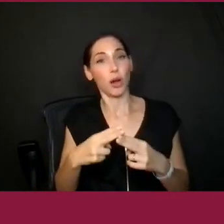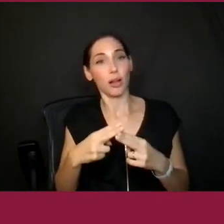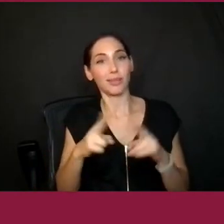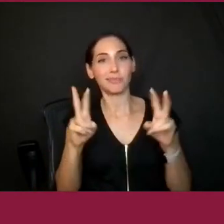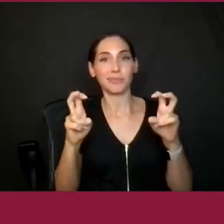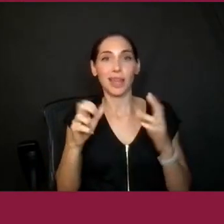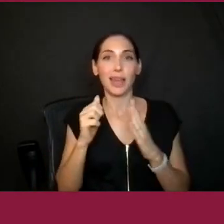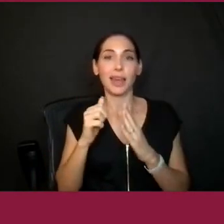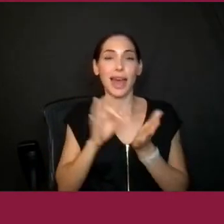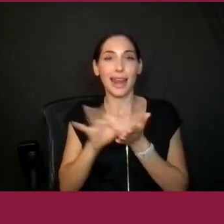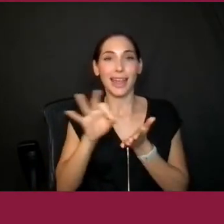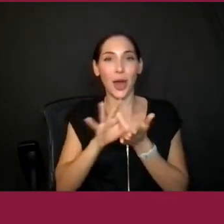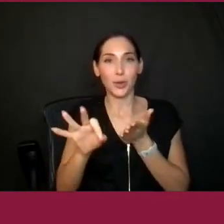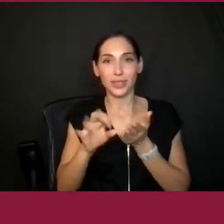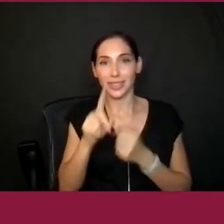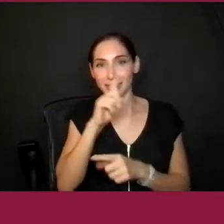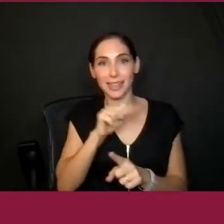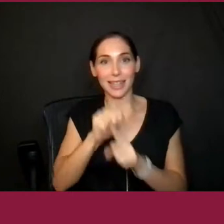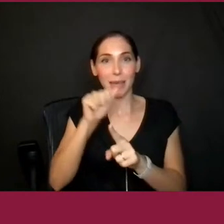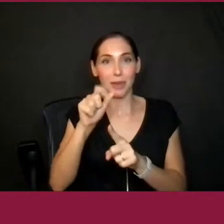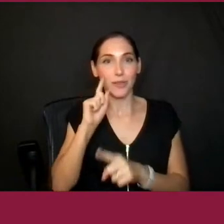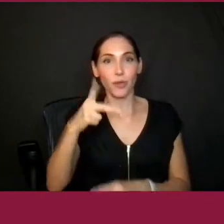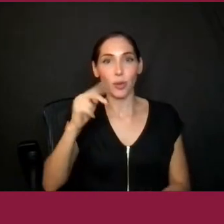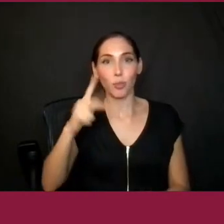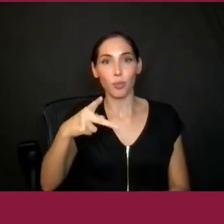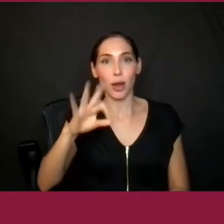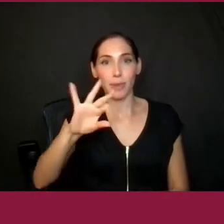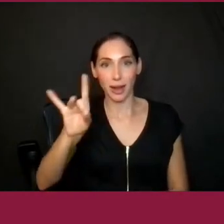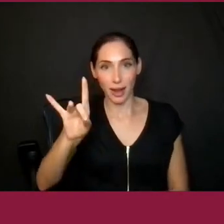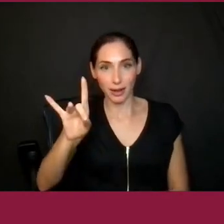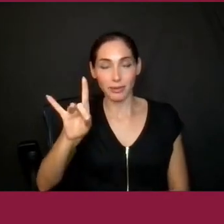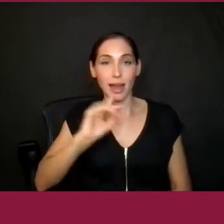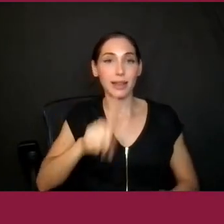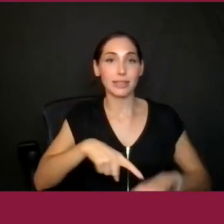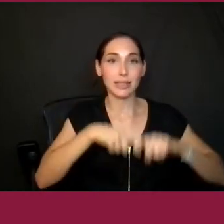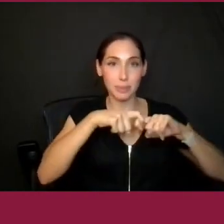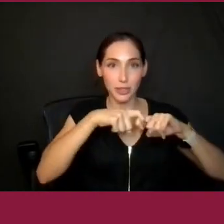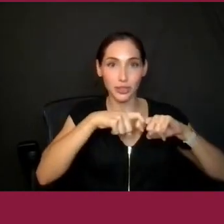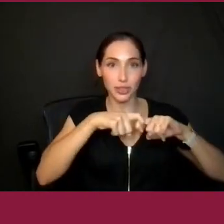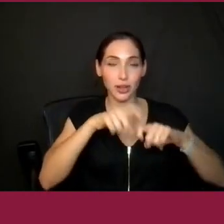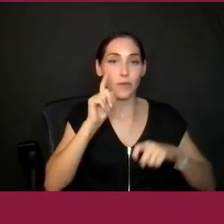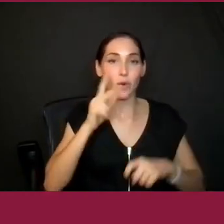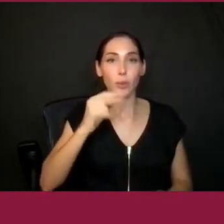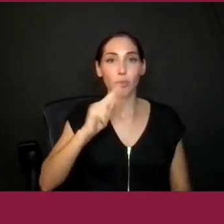gimmick for Proposition 98 and a suspension of Proposition 98,